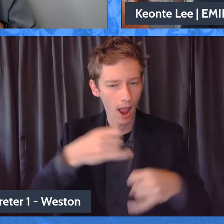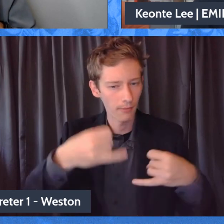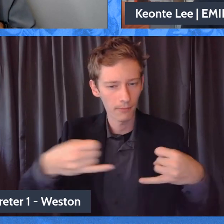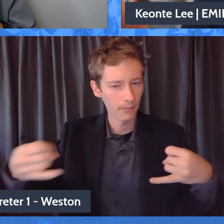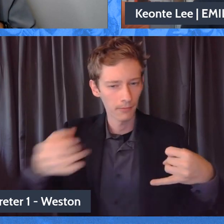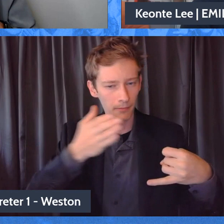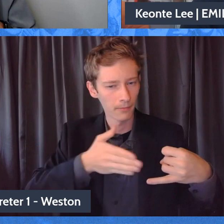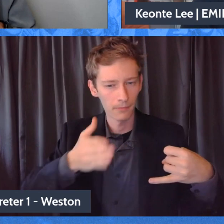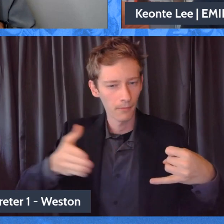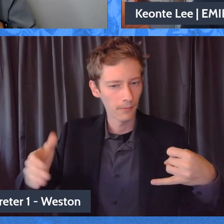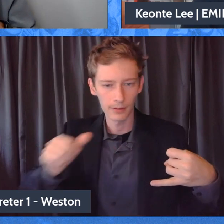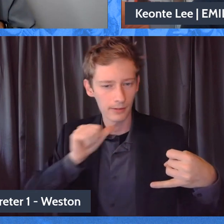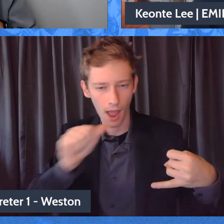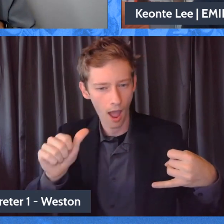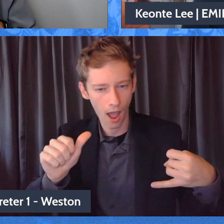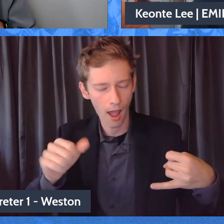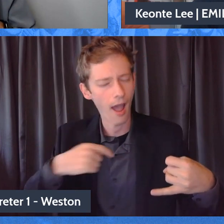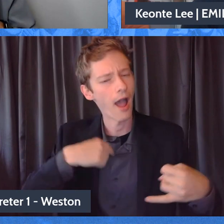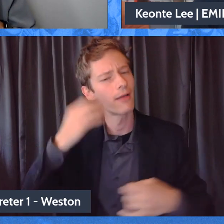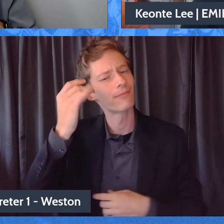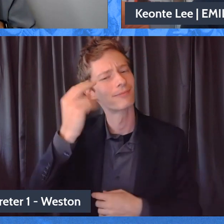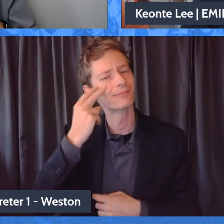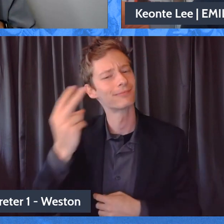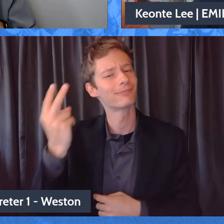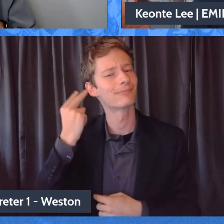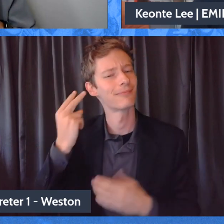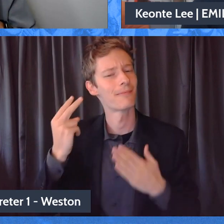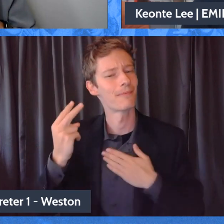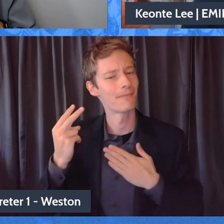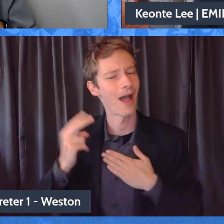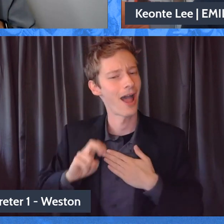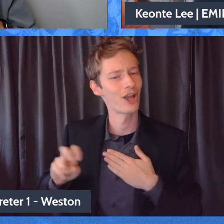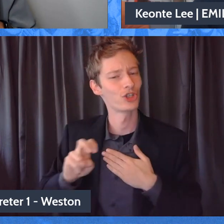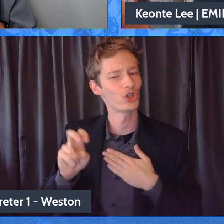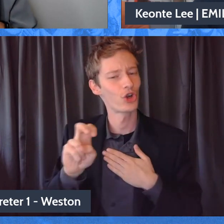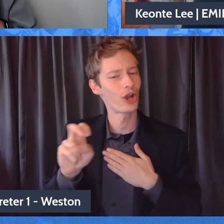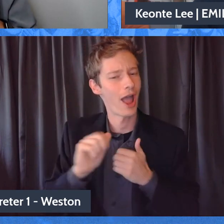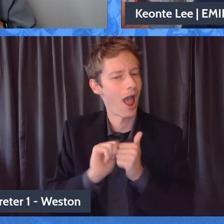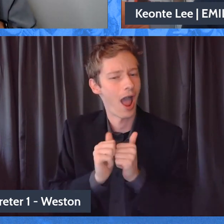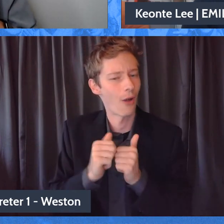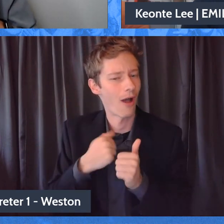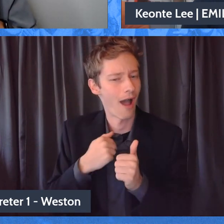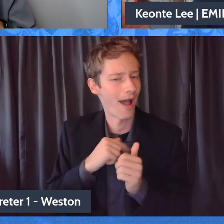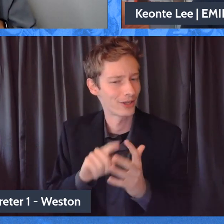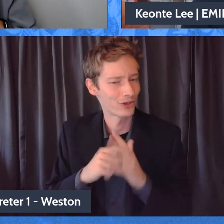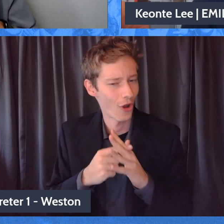and I go back to how I got my start in activism, and similar to you,